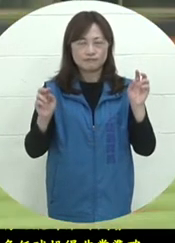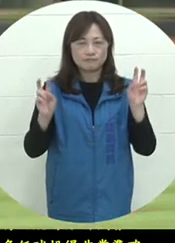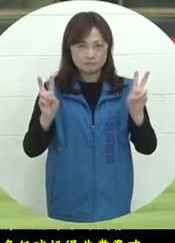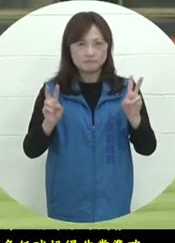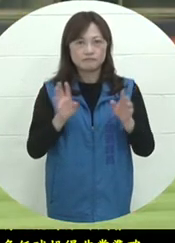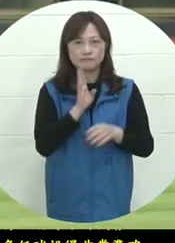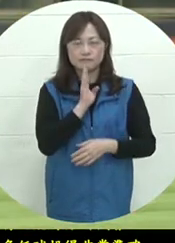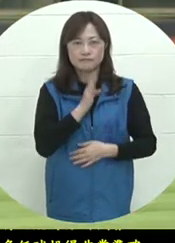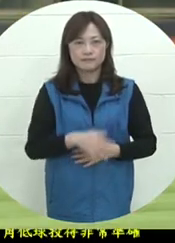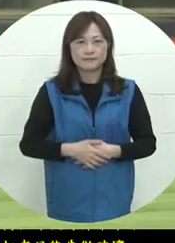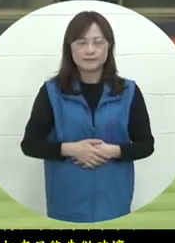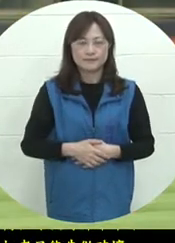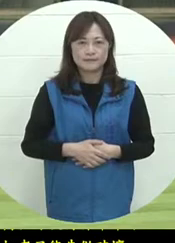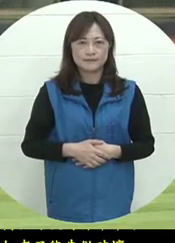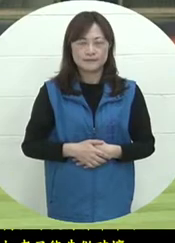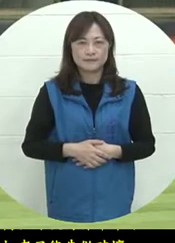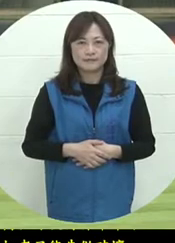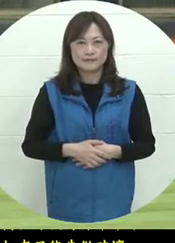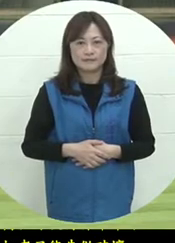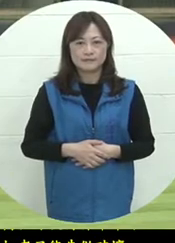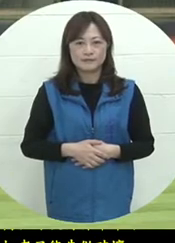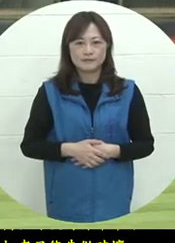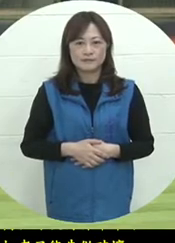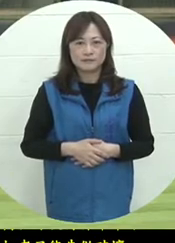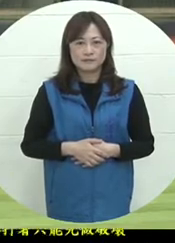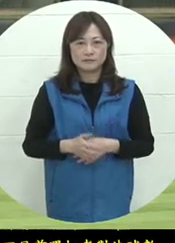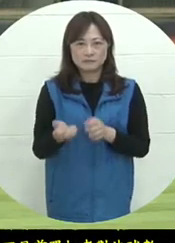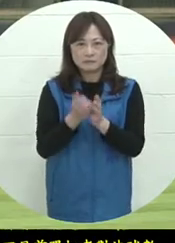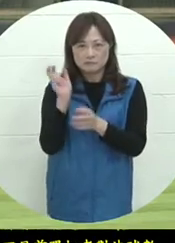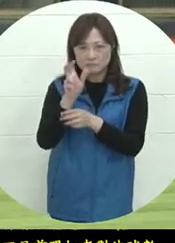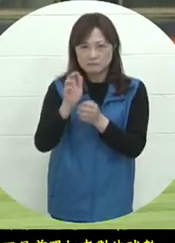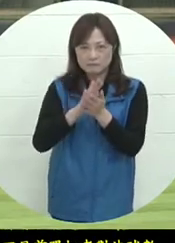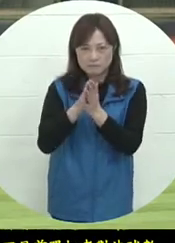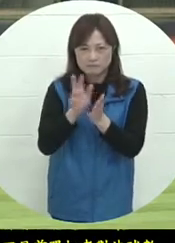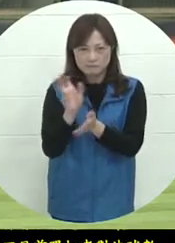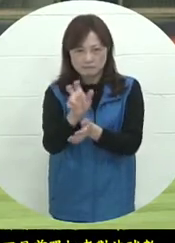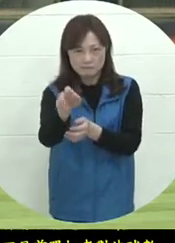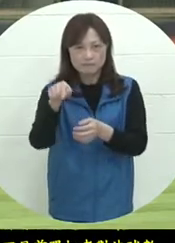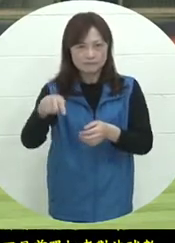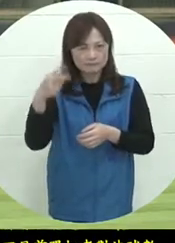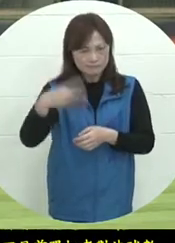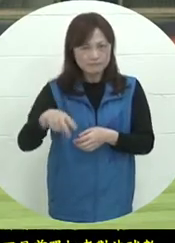it is possible that he just saw one of his changes. The ball will come and use it again. This slider is indeed